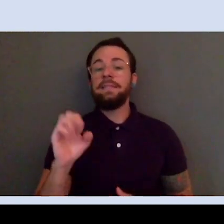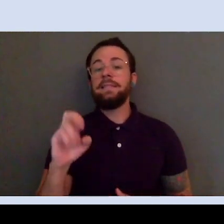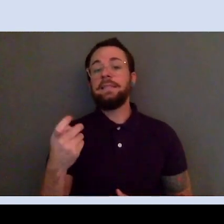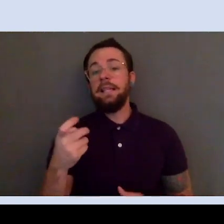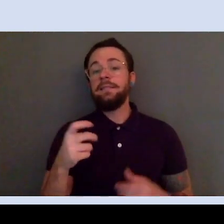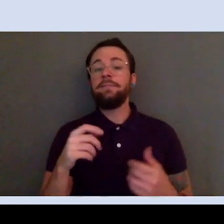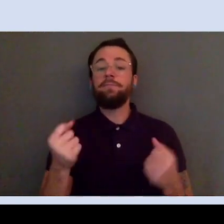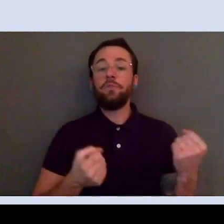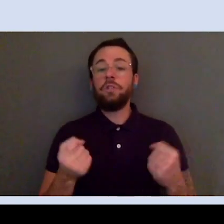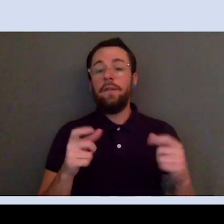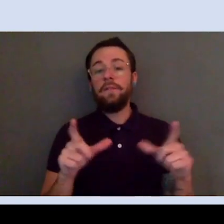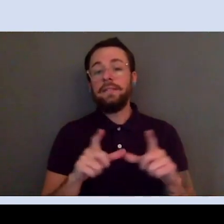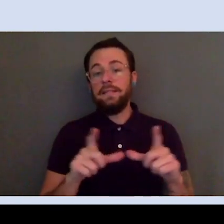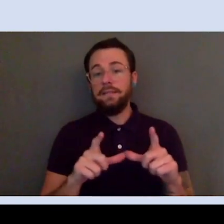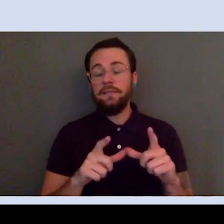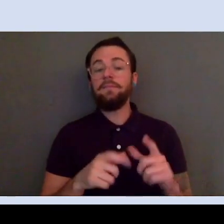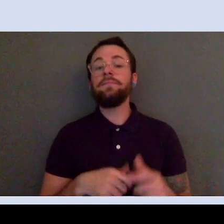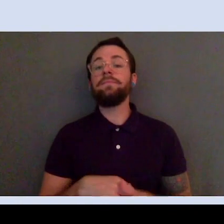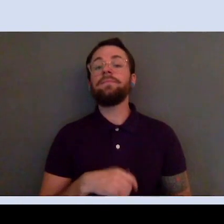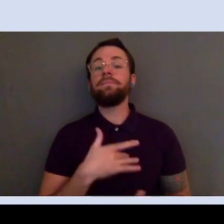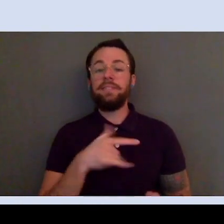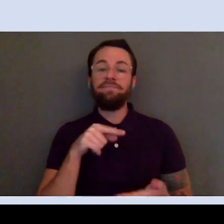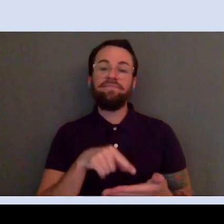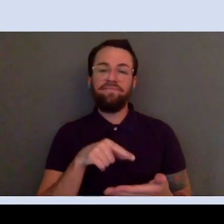from the chromosomes in your body.